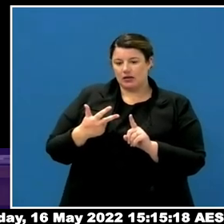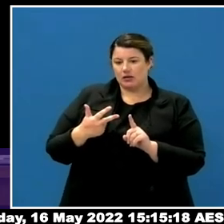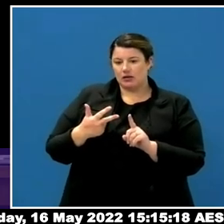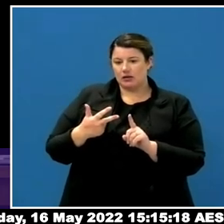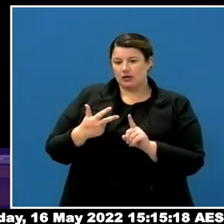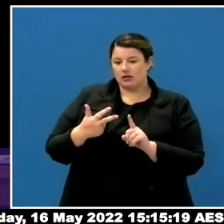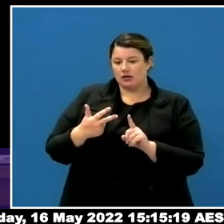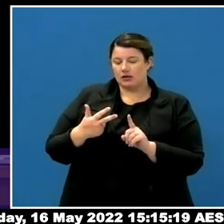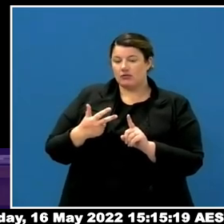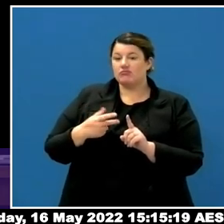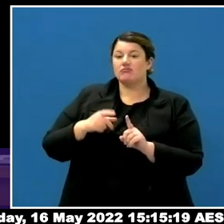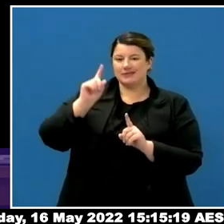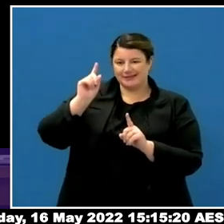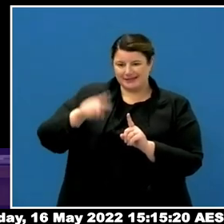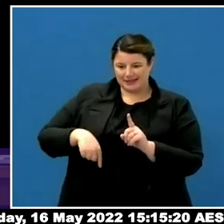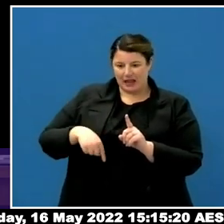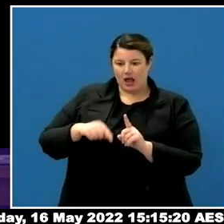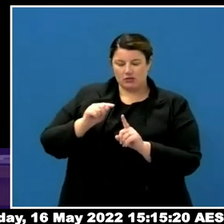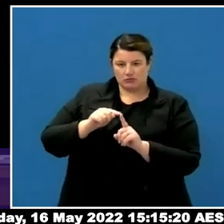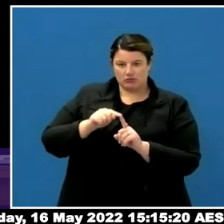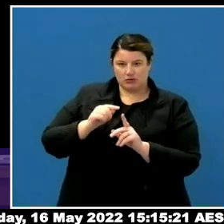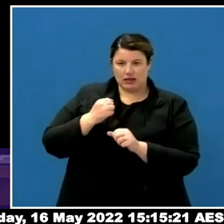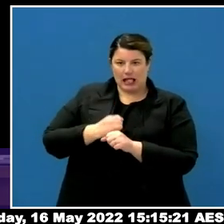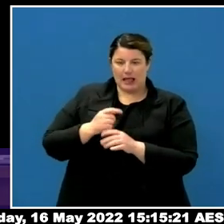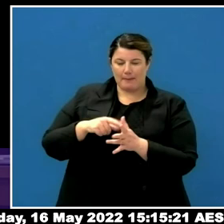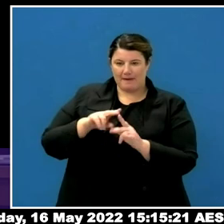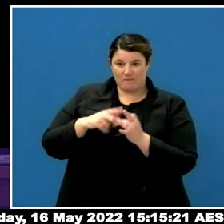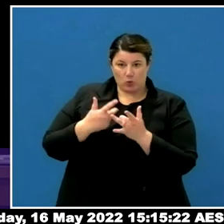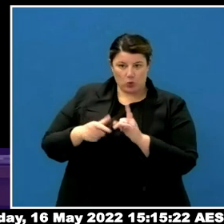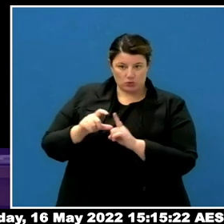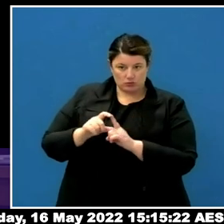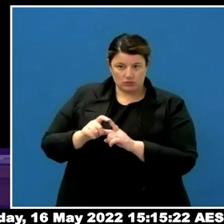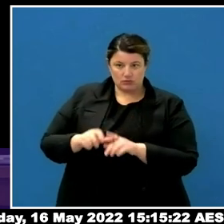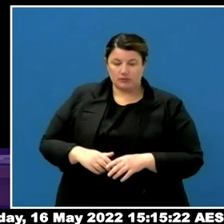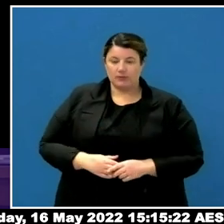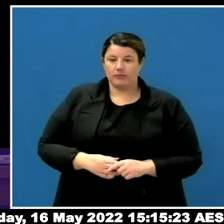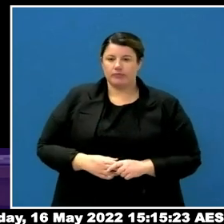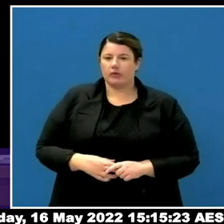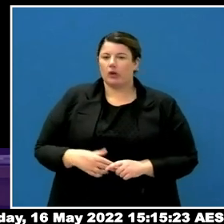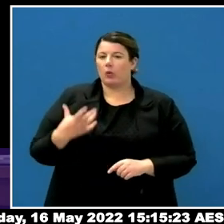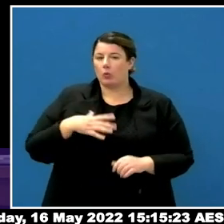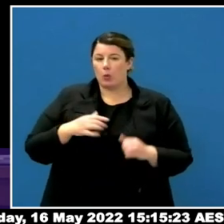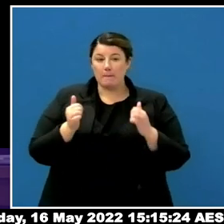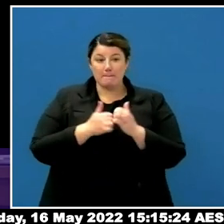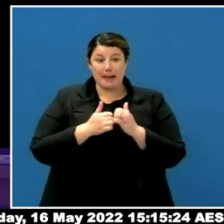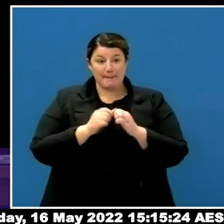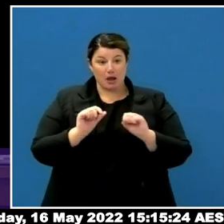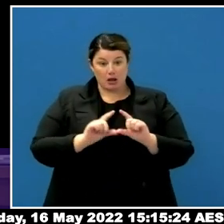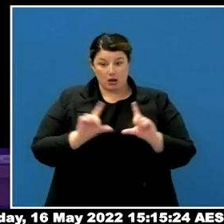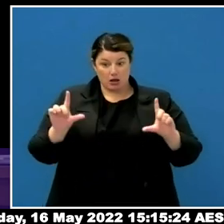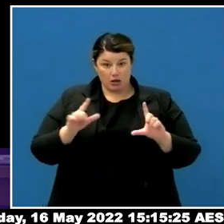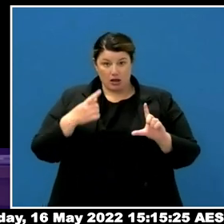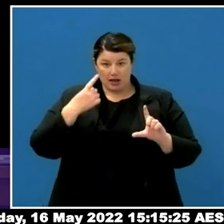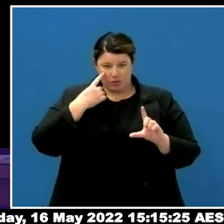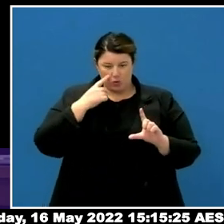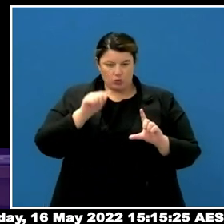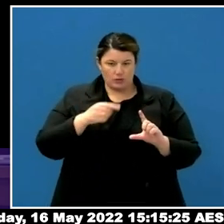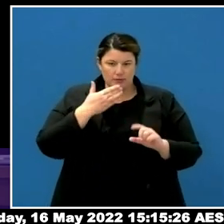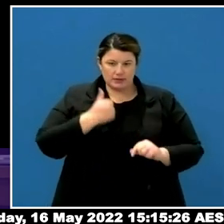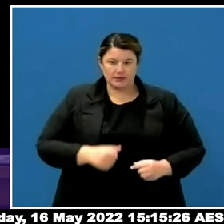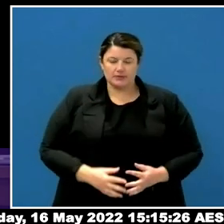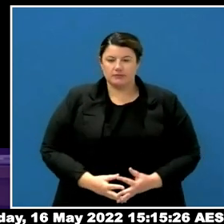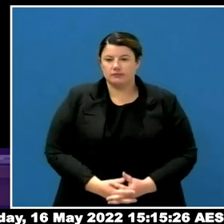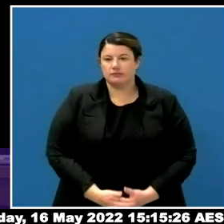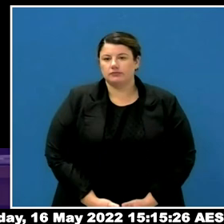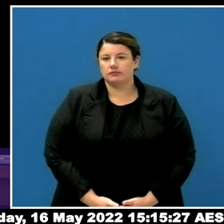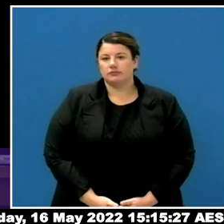them. SUZIE: Yes. MR FOGARTY: If I can ask for a document to be shown, and that's behind